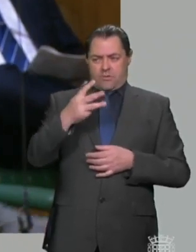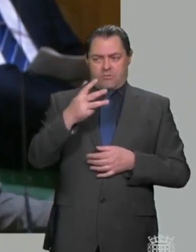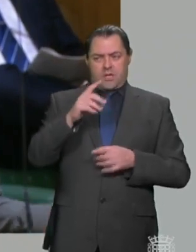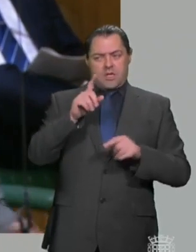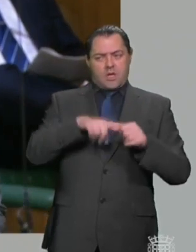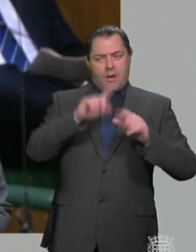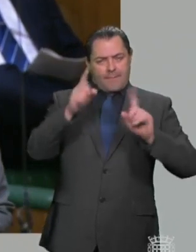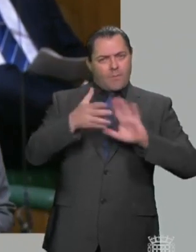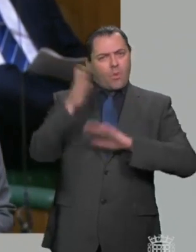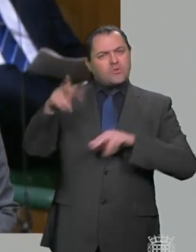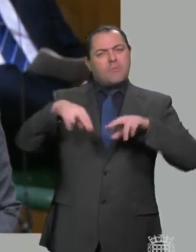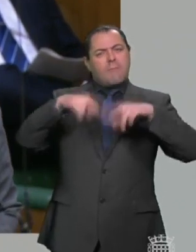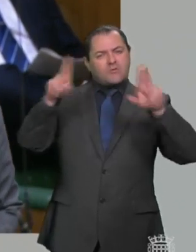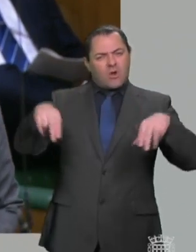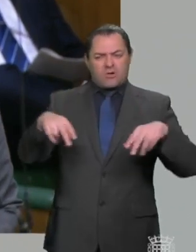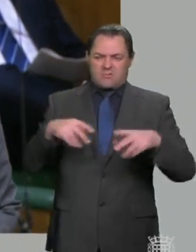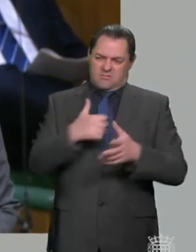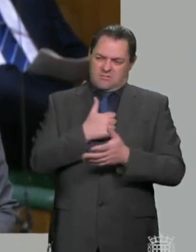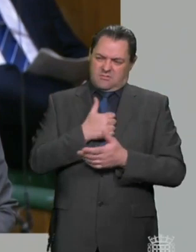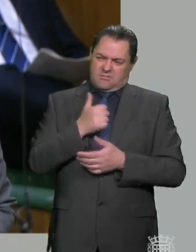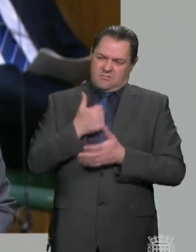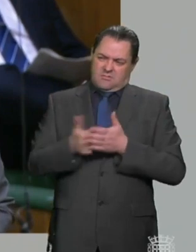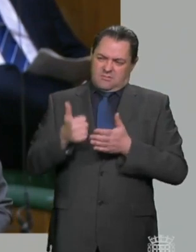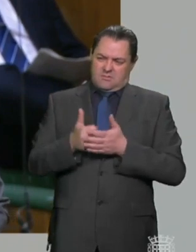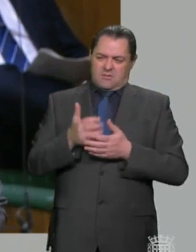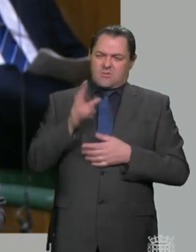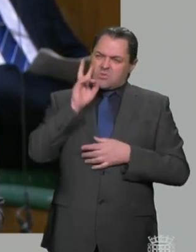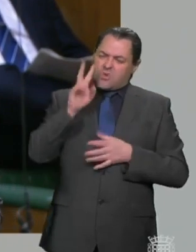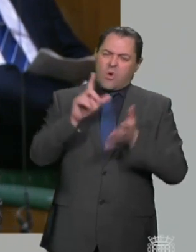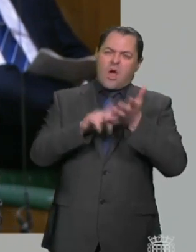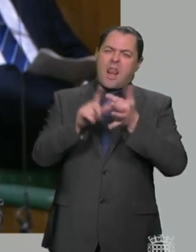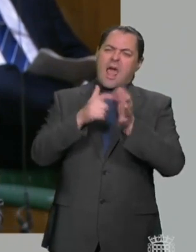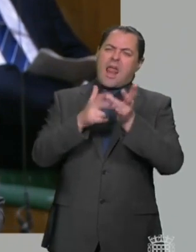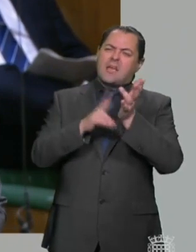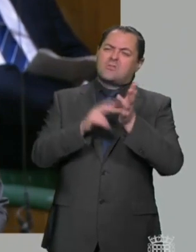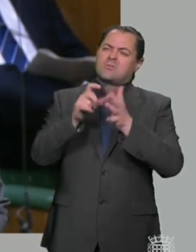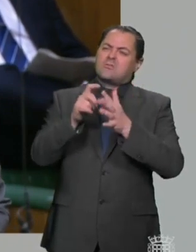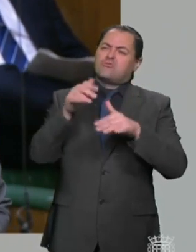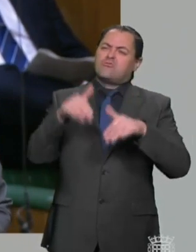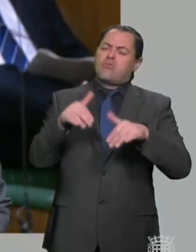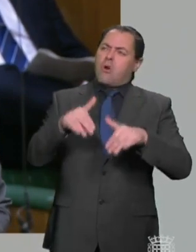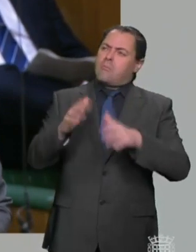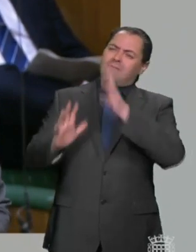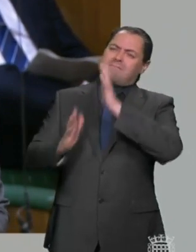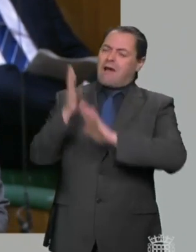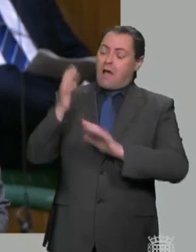as you do, and noticed a Leyland shop massively on fire. Did they drive past? No. They rang the fire